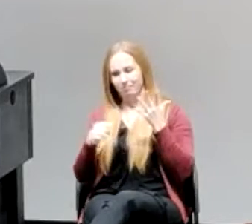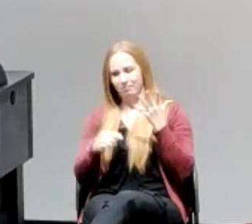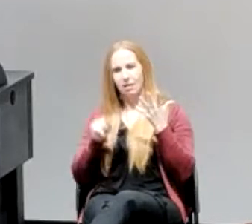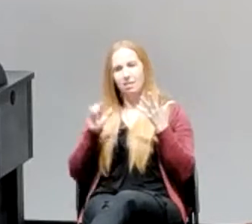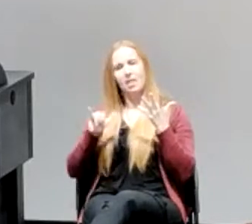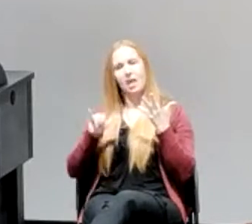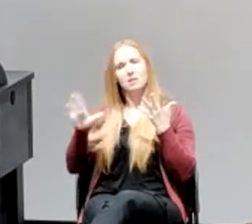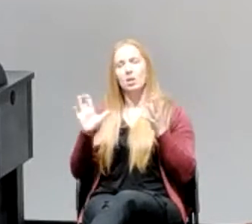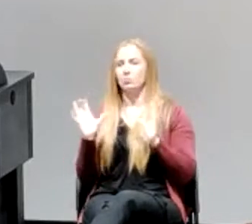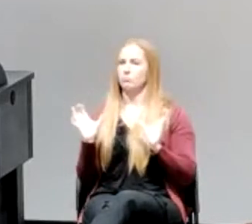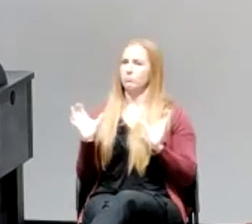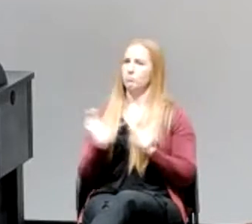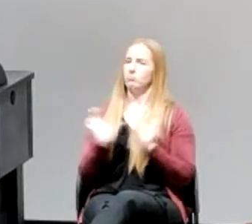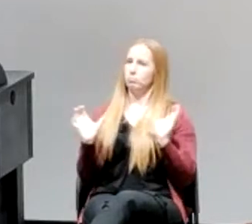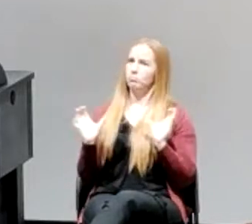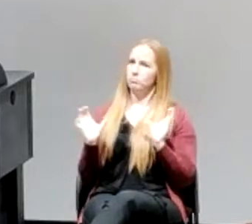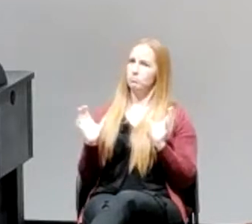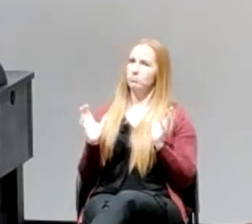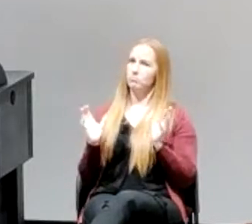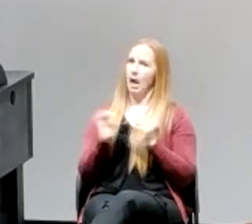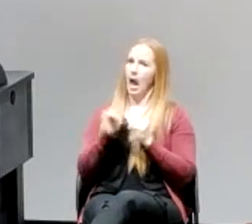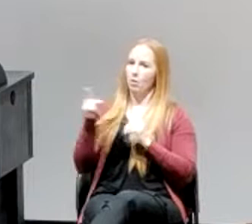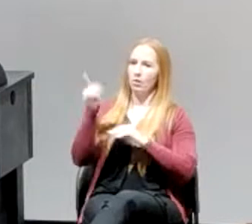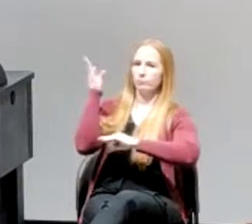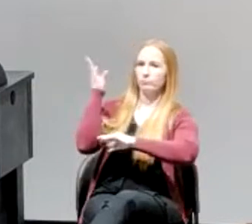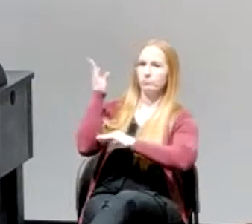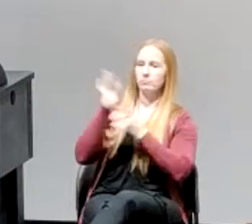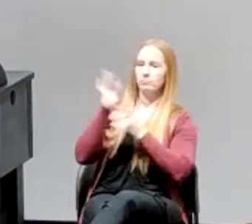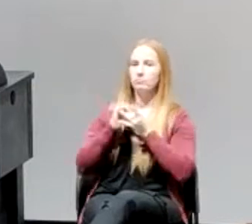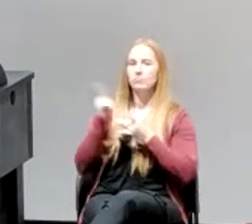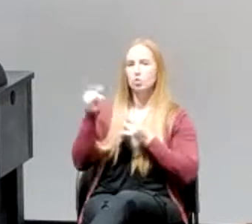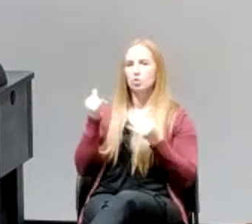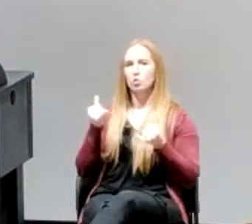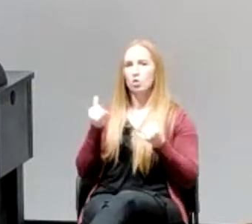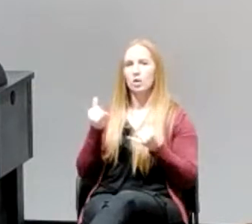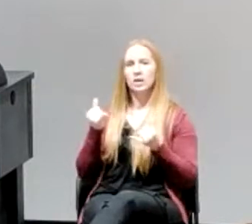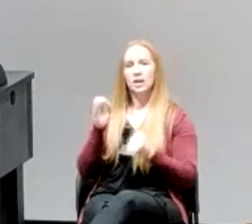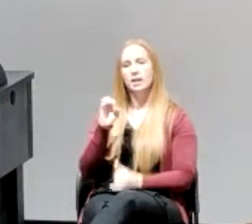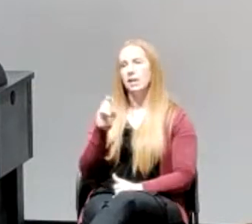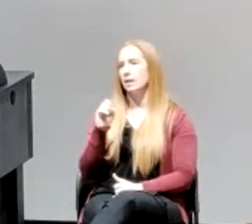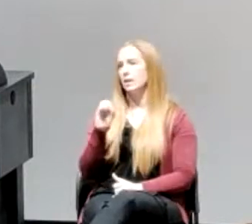Her credentials come wide and far and she said don't spend a lot of time